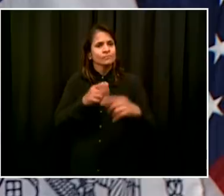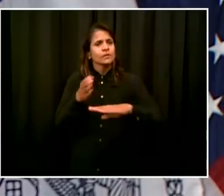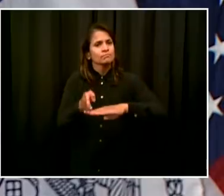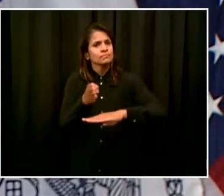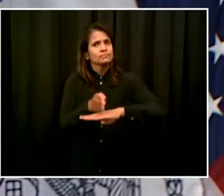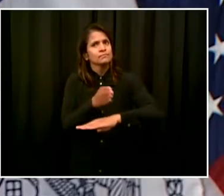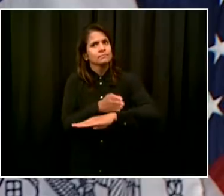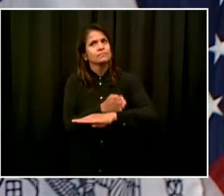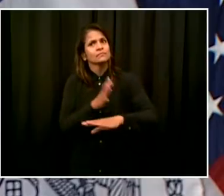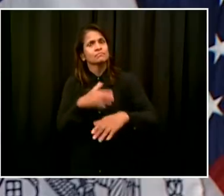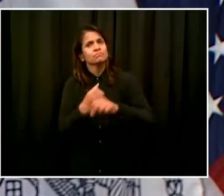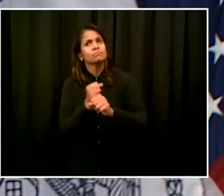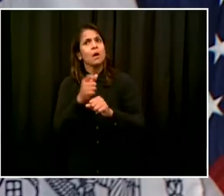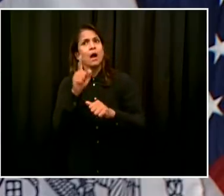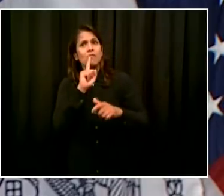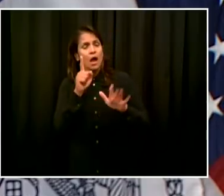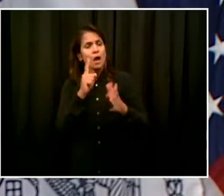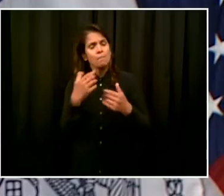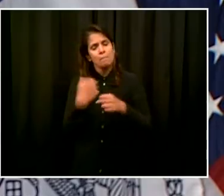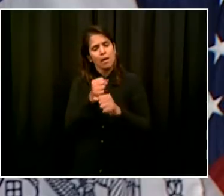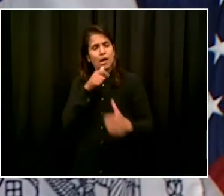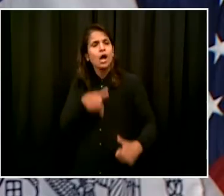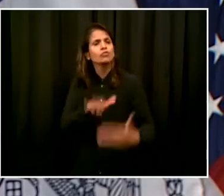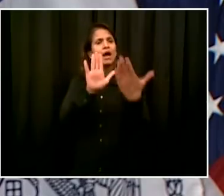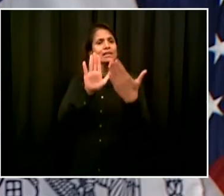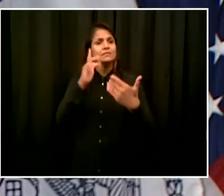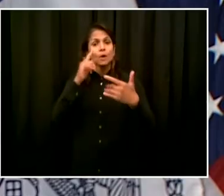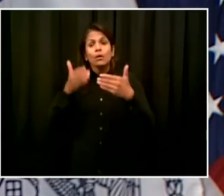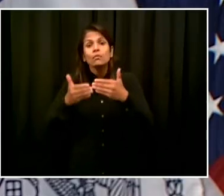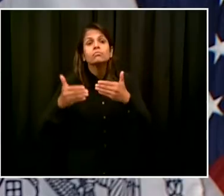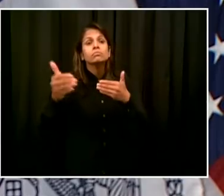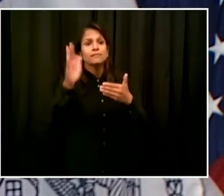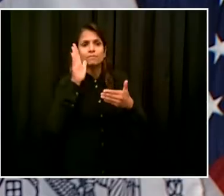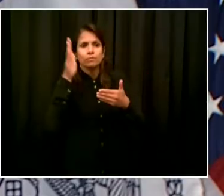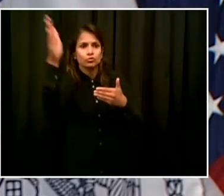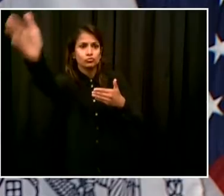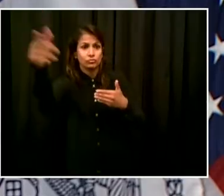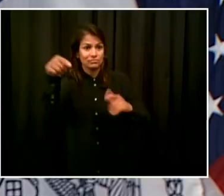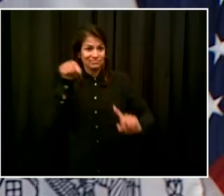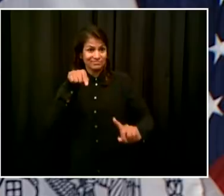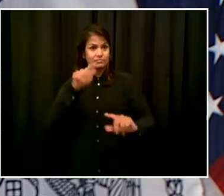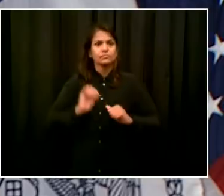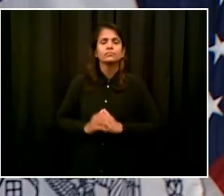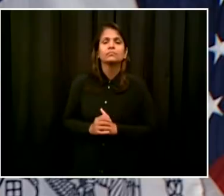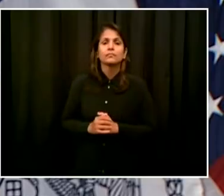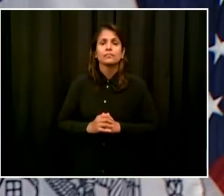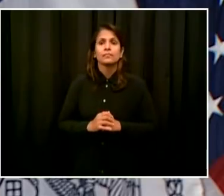CHANGE THE REALITY MOST FOUNDATIONAL HE.